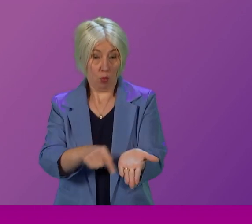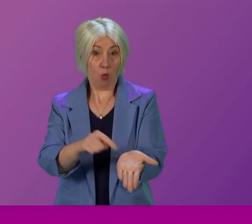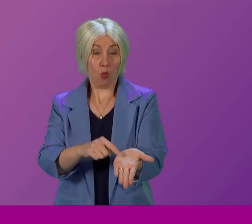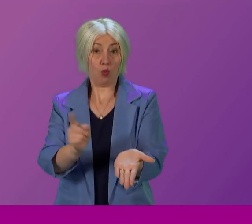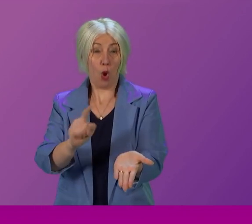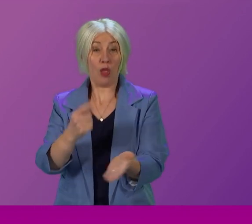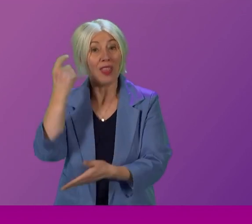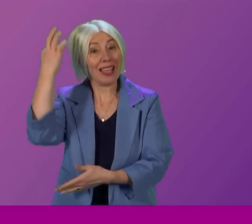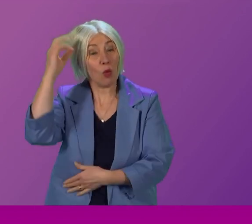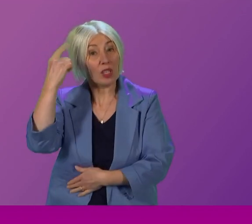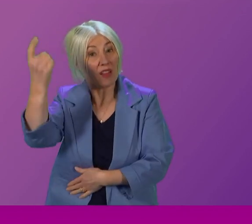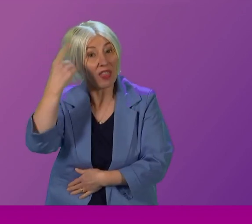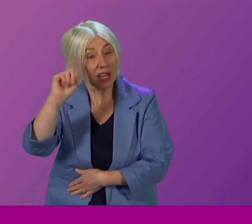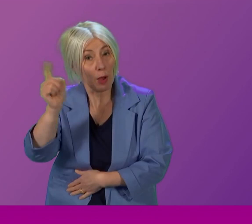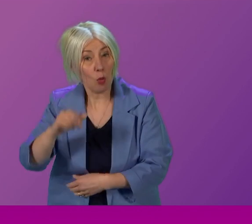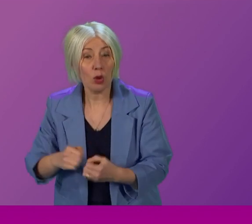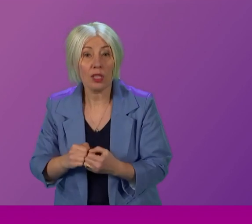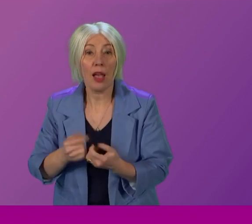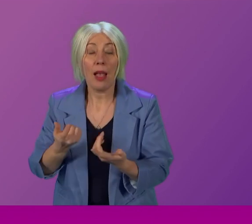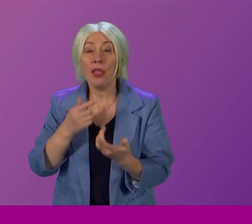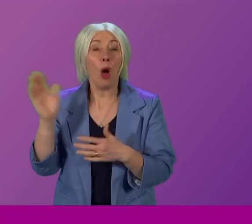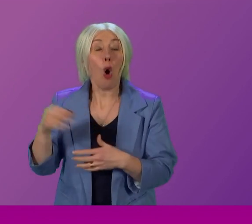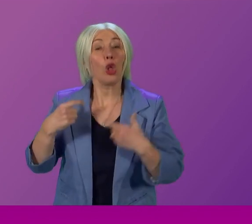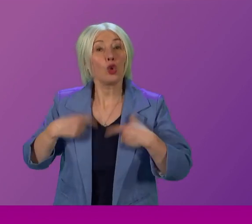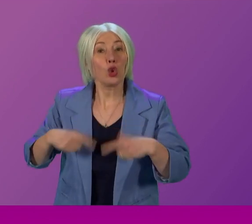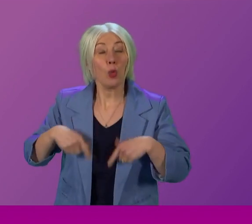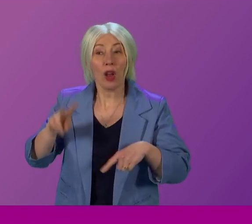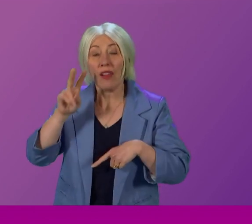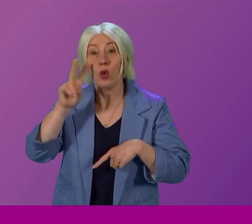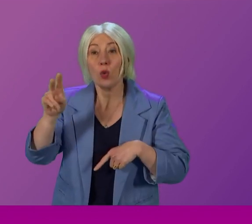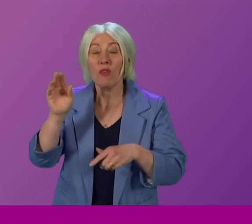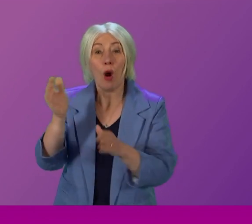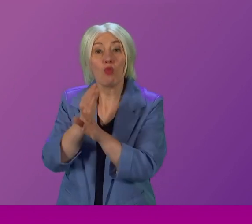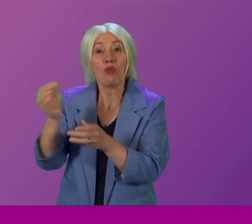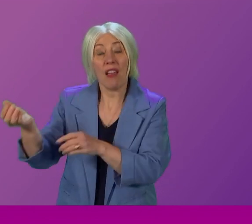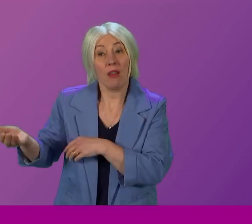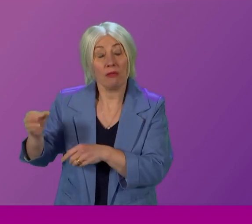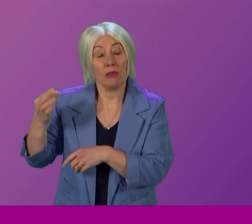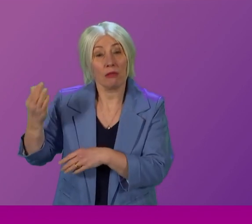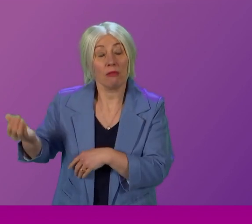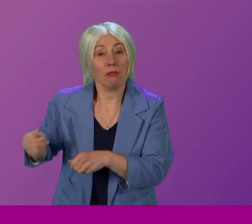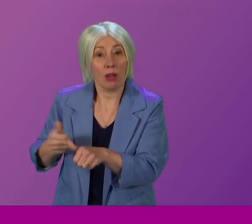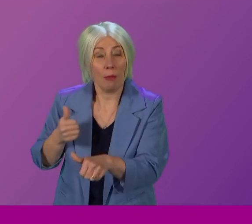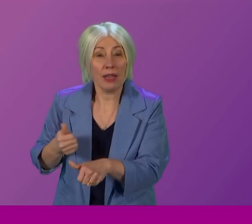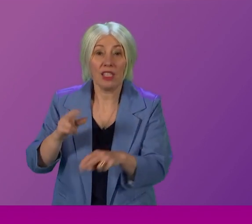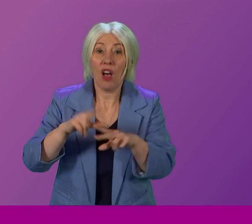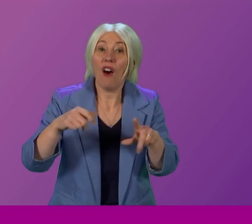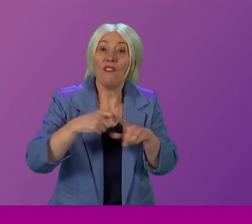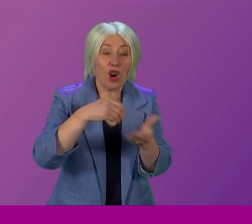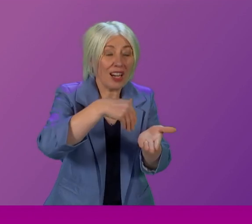consider. Aberdeen is considering outsourcing all social work and children’s services. Falkirk is considering selling off more than 100 council buildings,